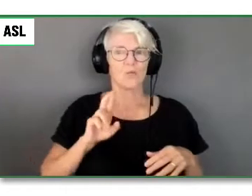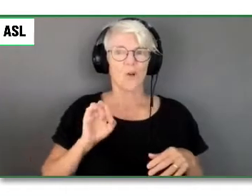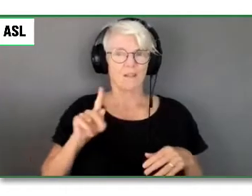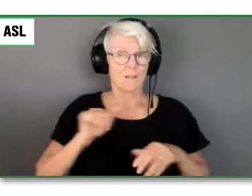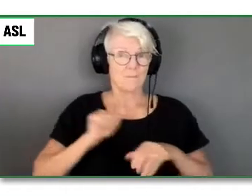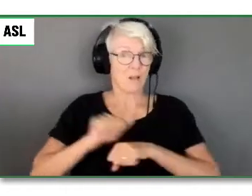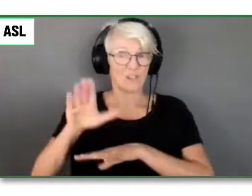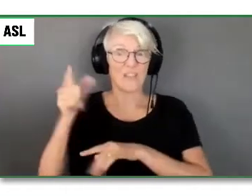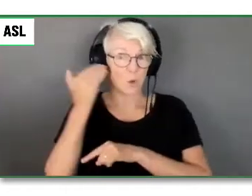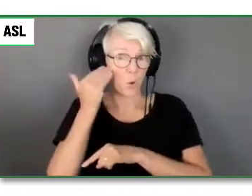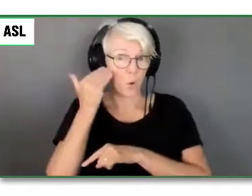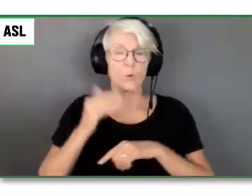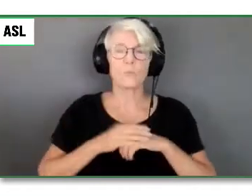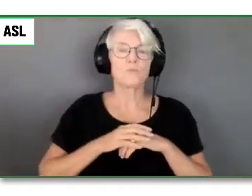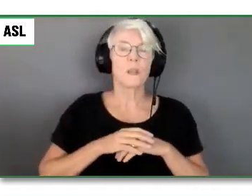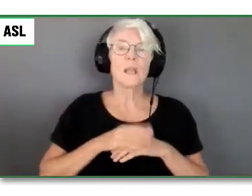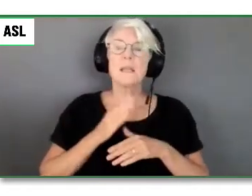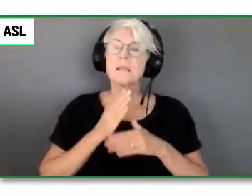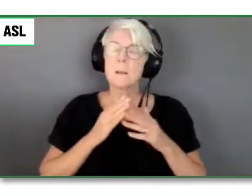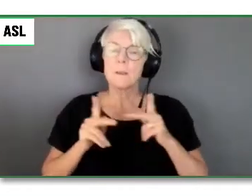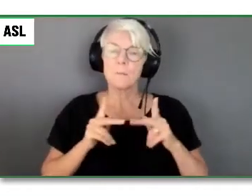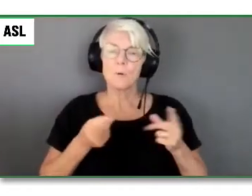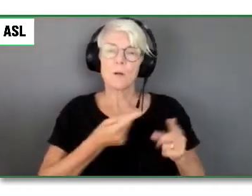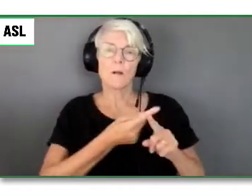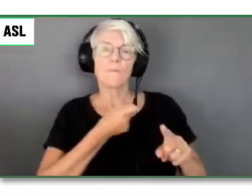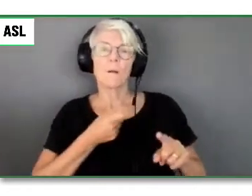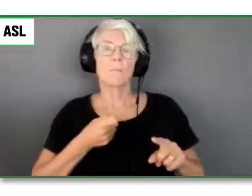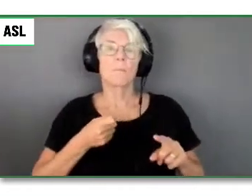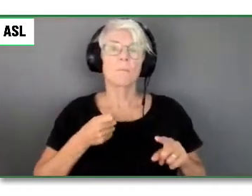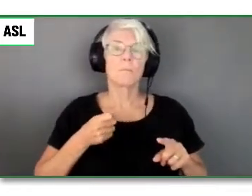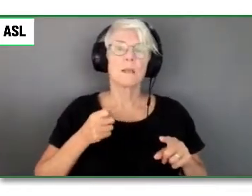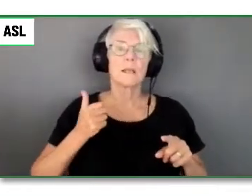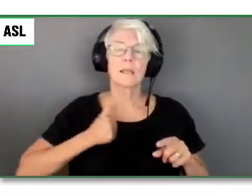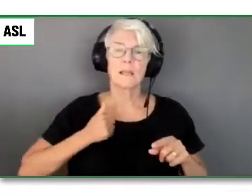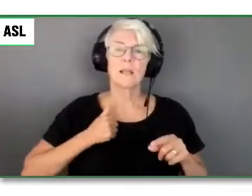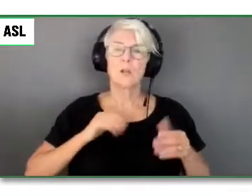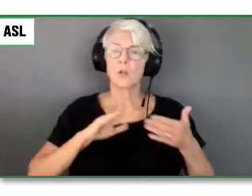from Community Resource Initiative Society, CRIS Kelowna,